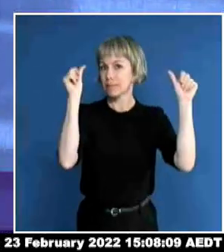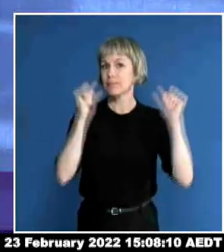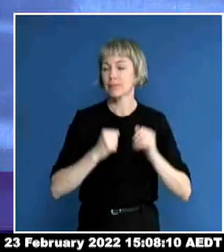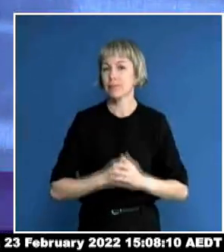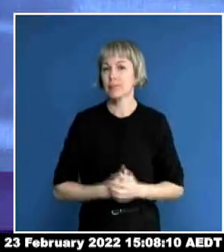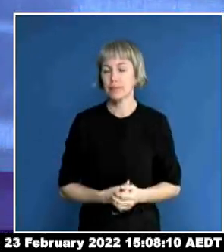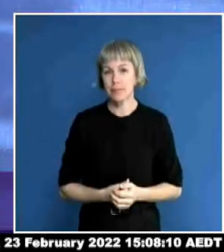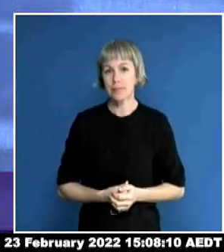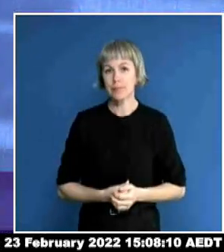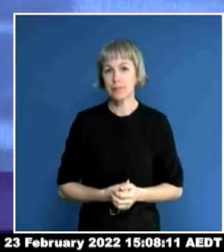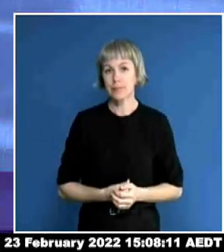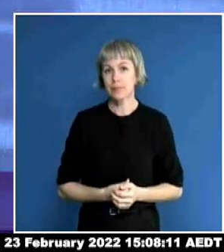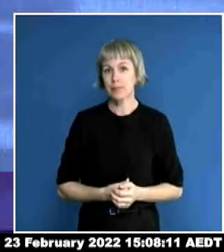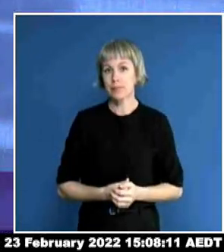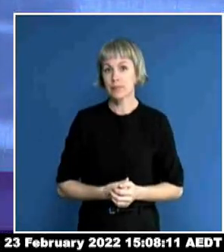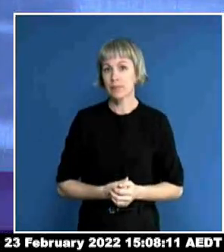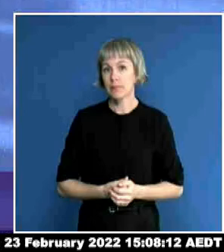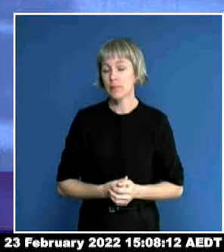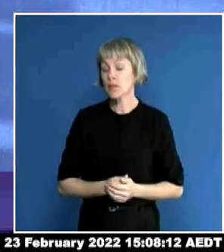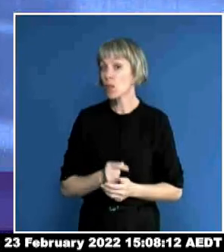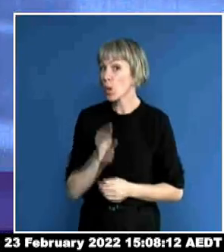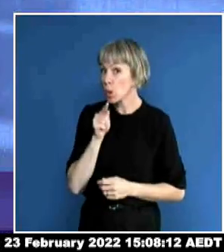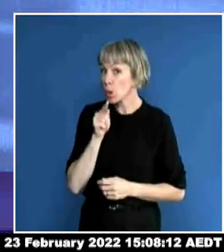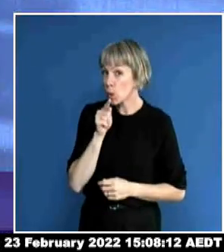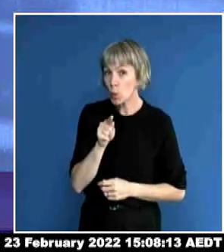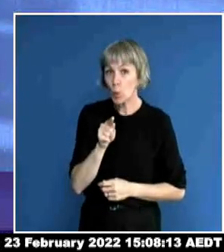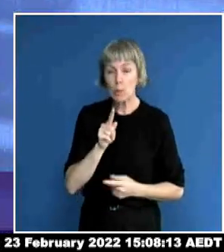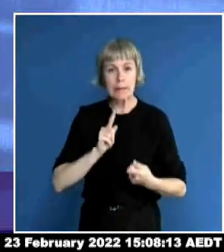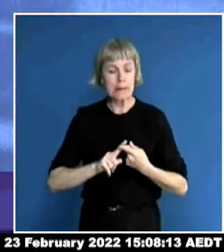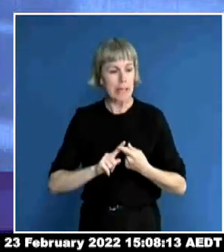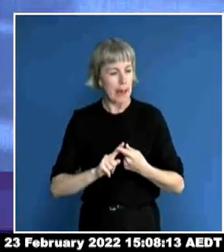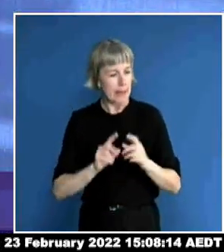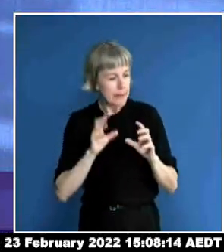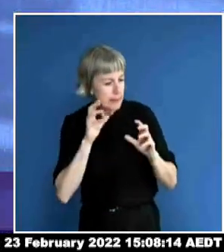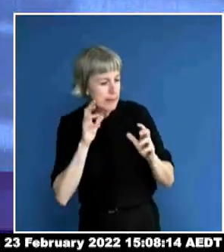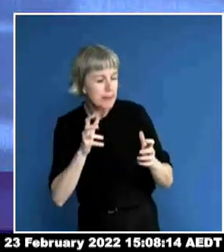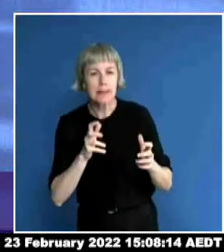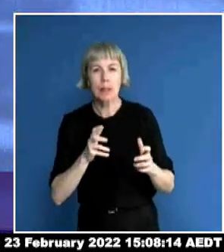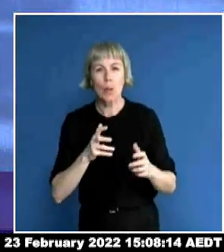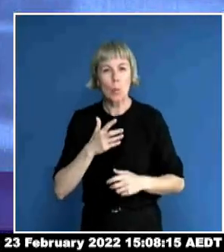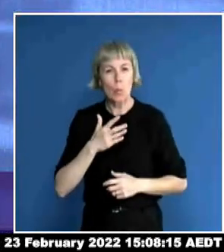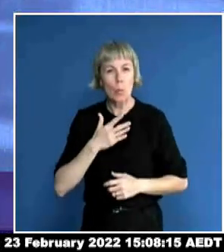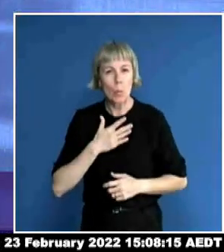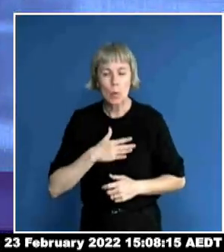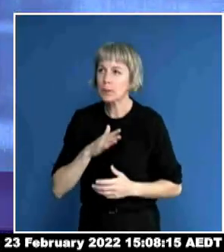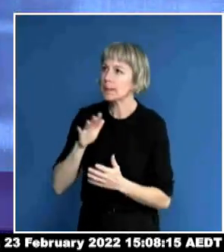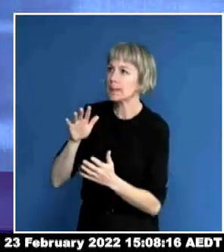You were still keen to get a position description and in your statement you talk